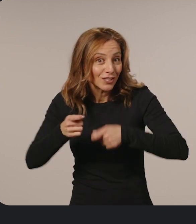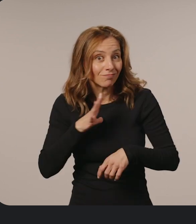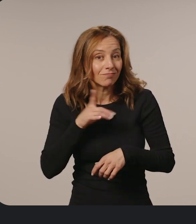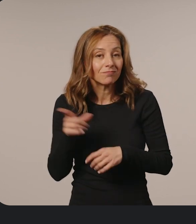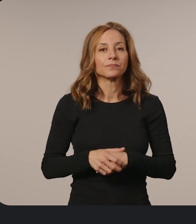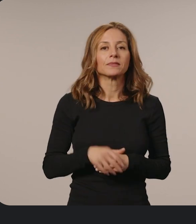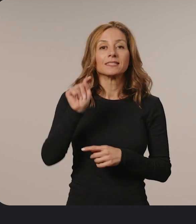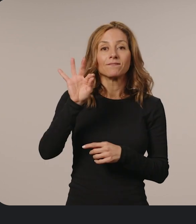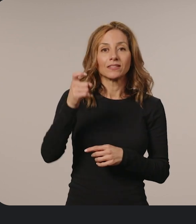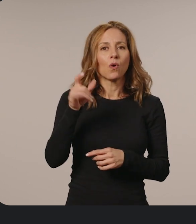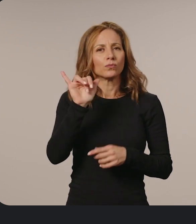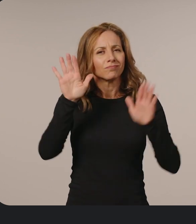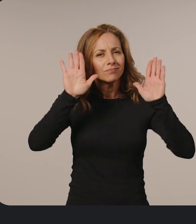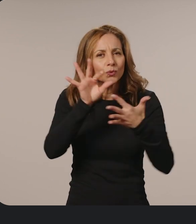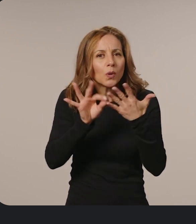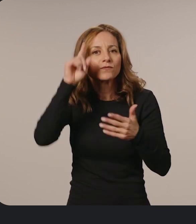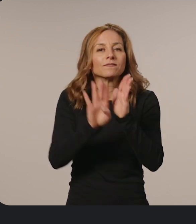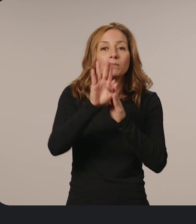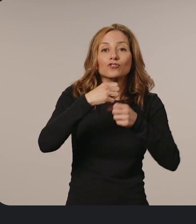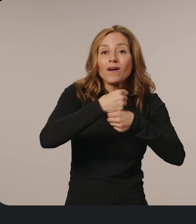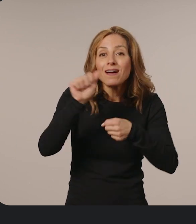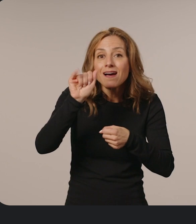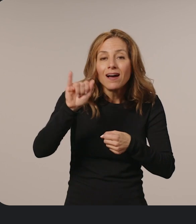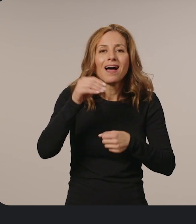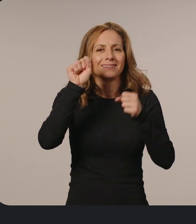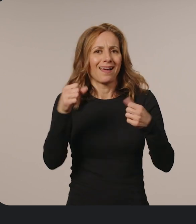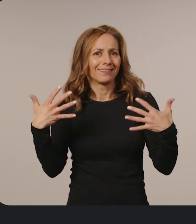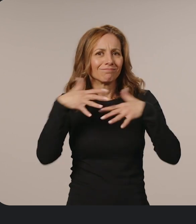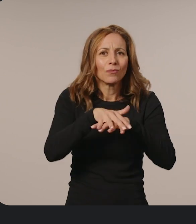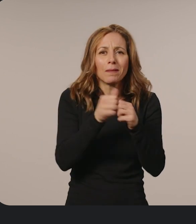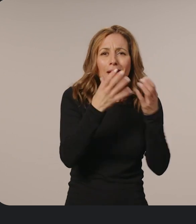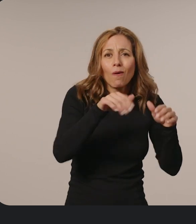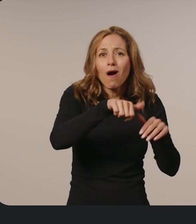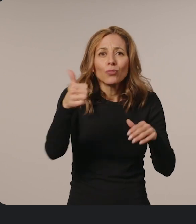TFX is also a great choice for developing generative AI and can be integrated with many other open source